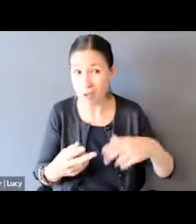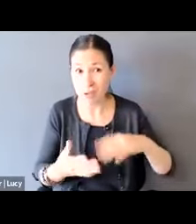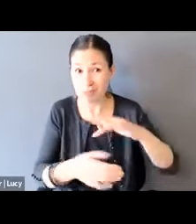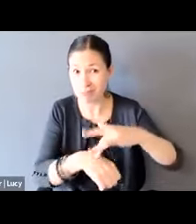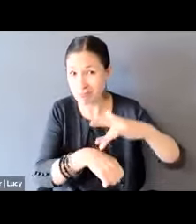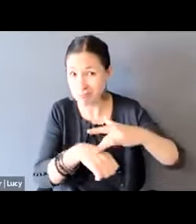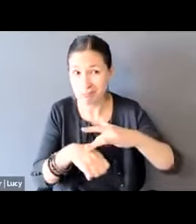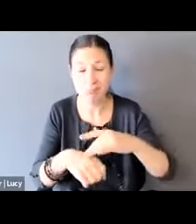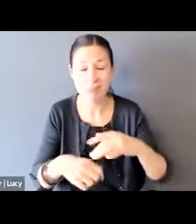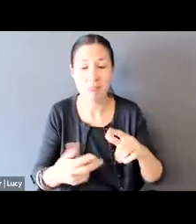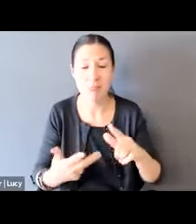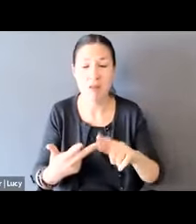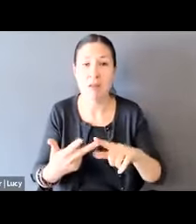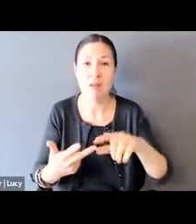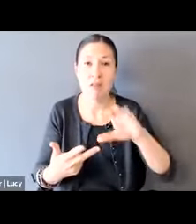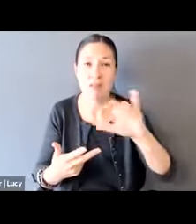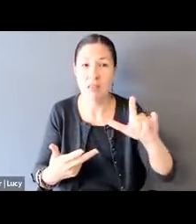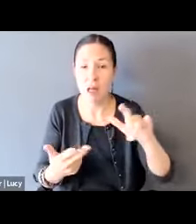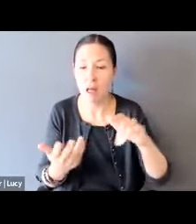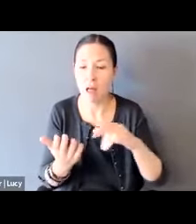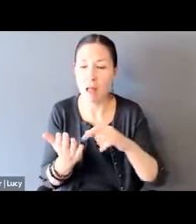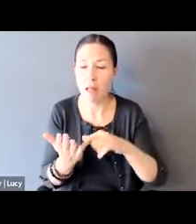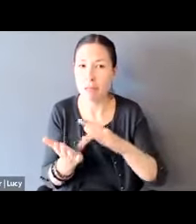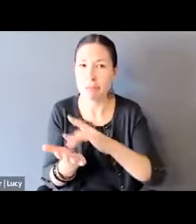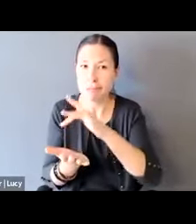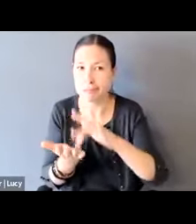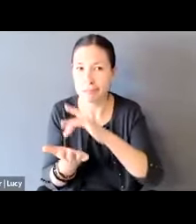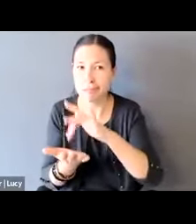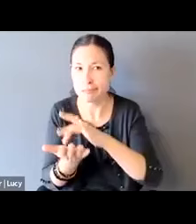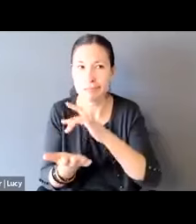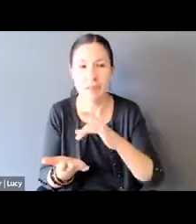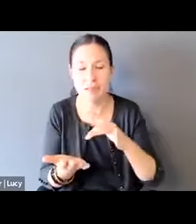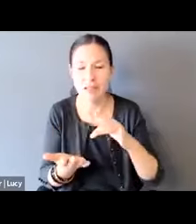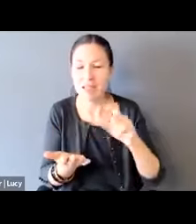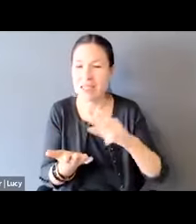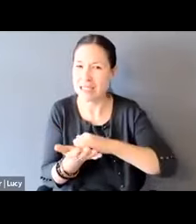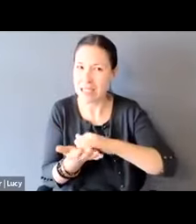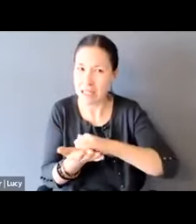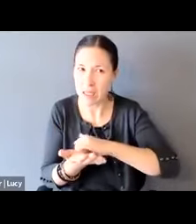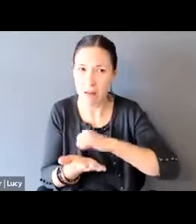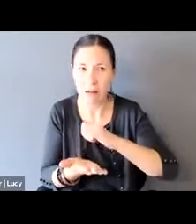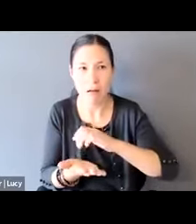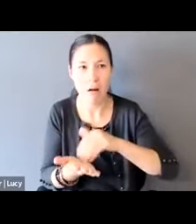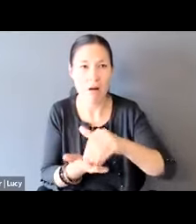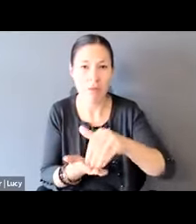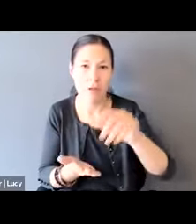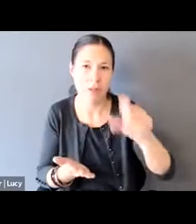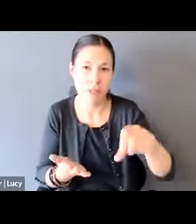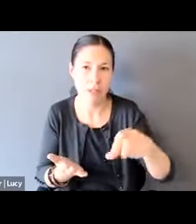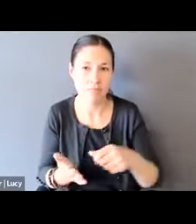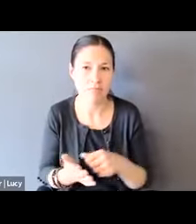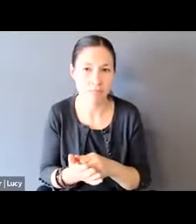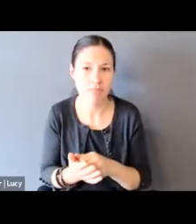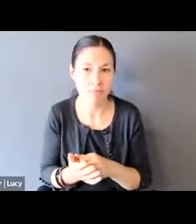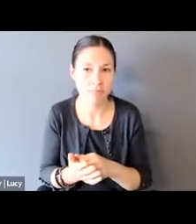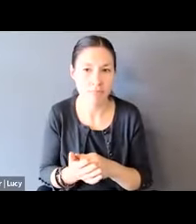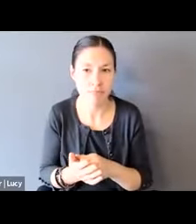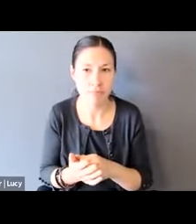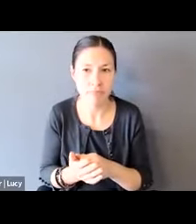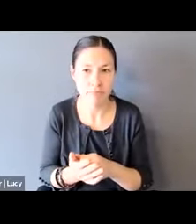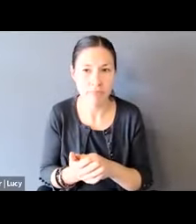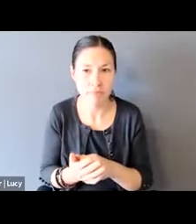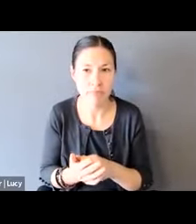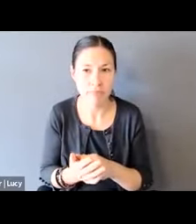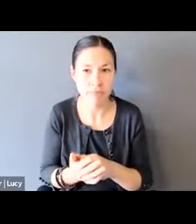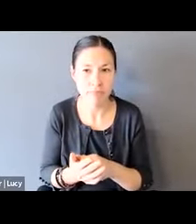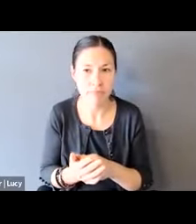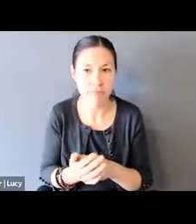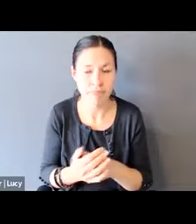These are things we want to clean frequently and disinfect.